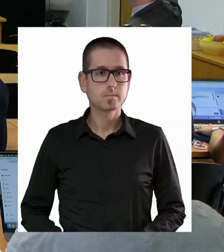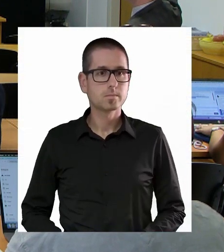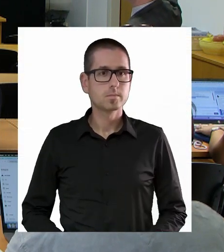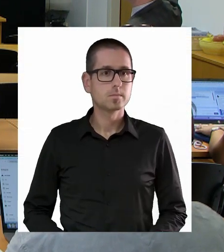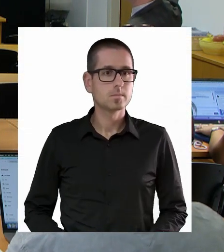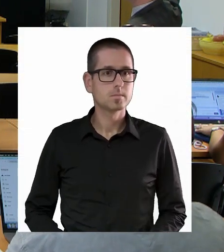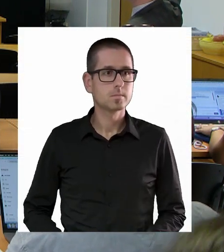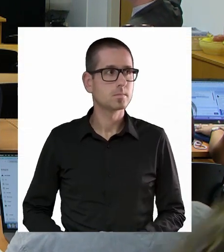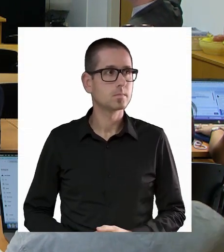question.